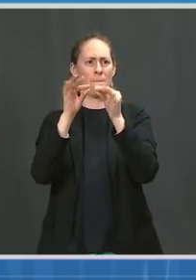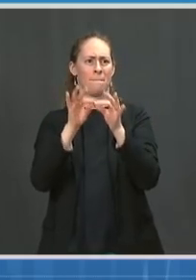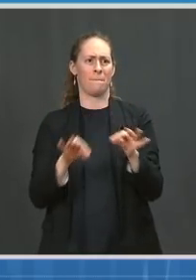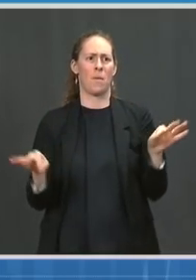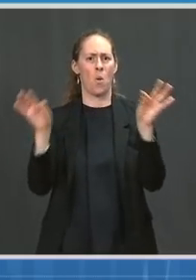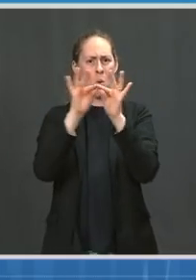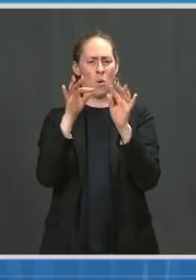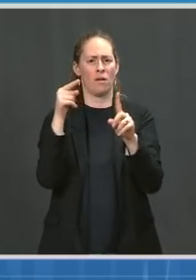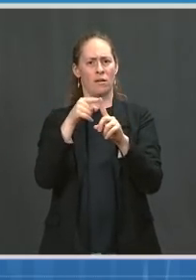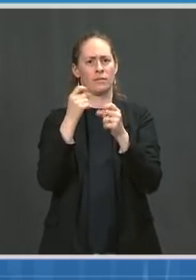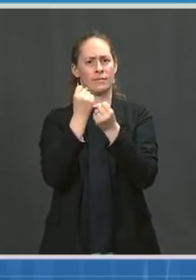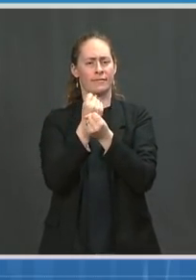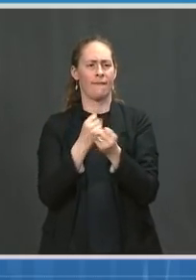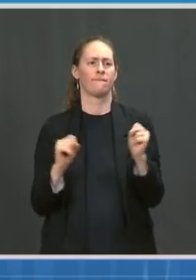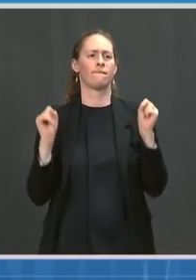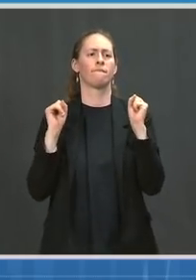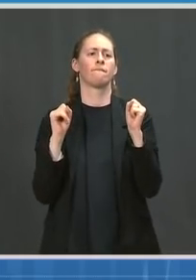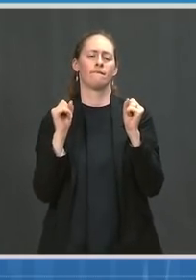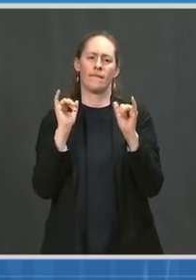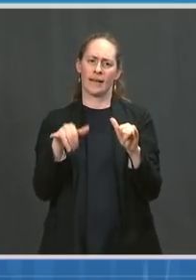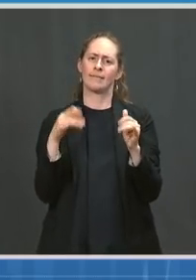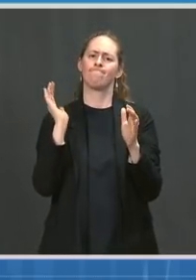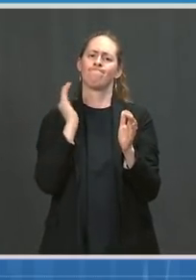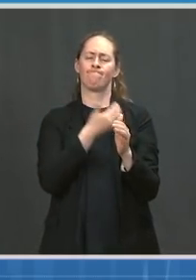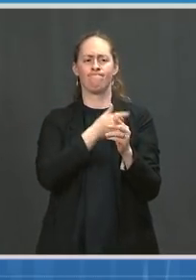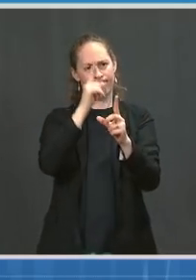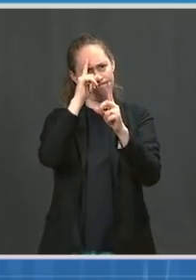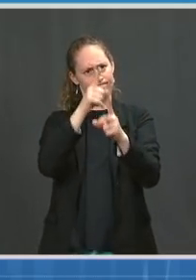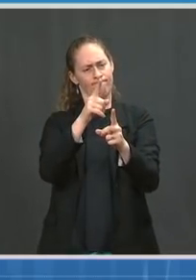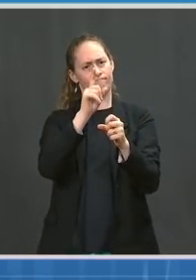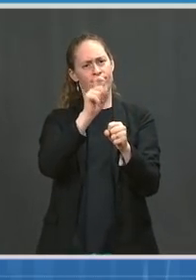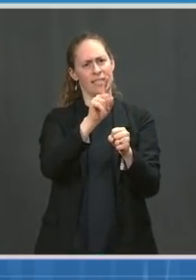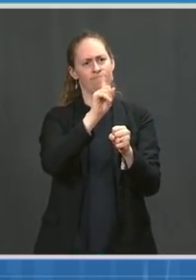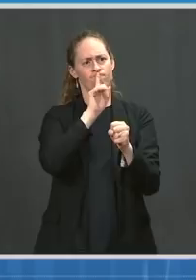that we like to guarantee whenever we get products into the arms of people.